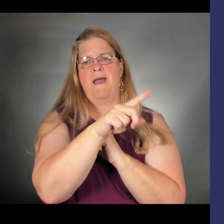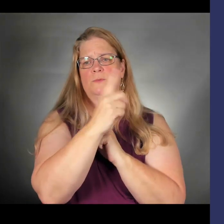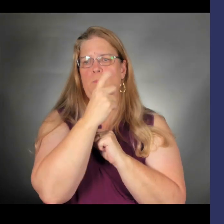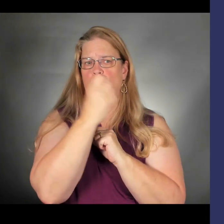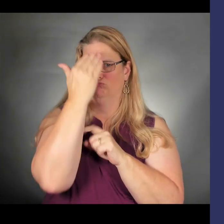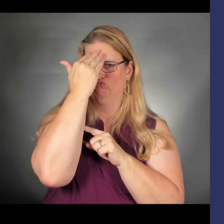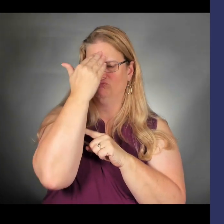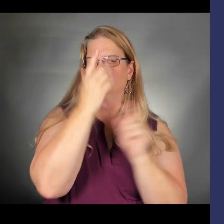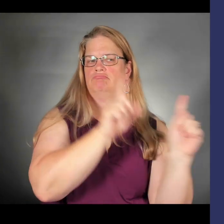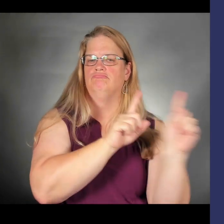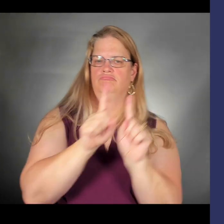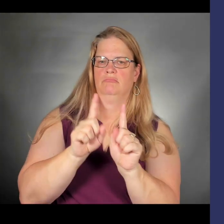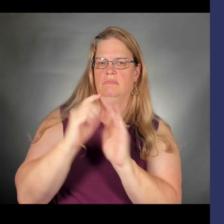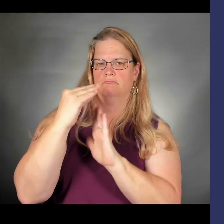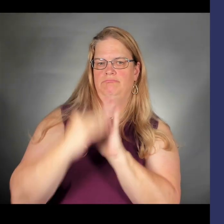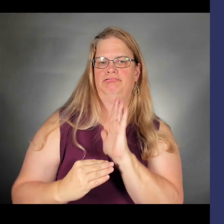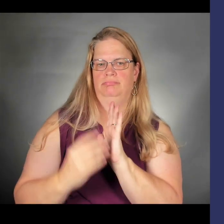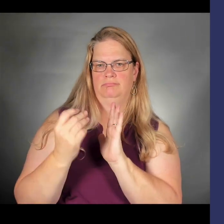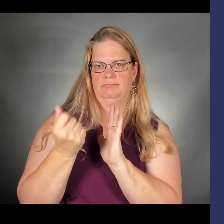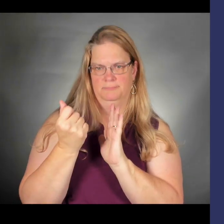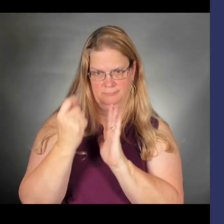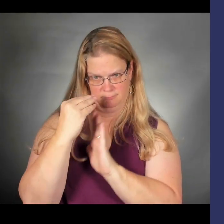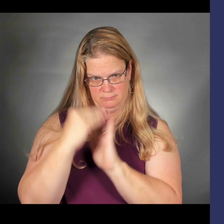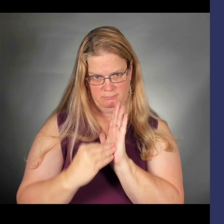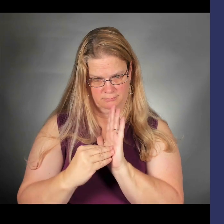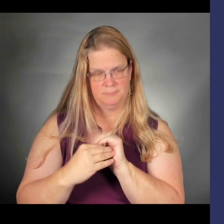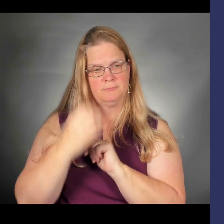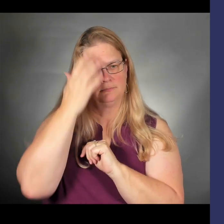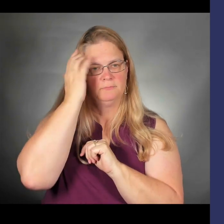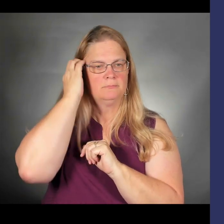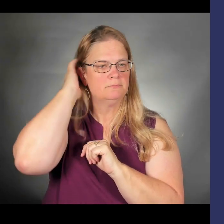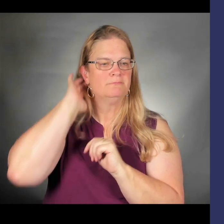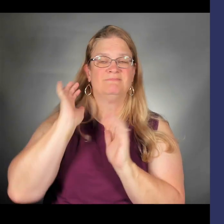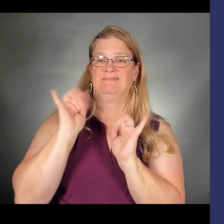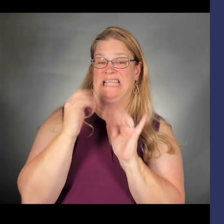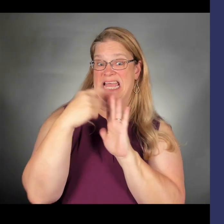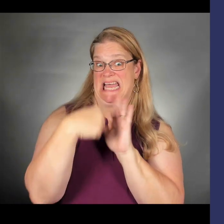And if you don't know the student you can have someone else who is more familiar with them fill it out right away.